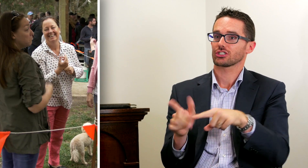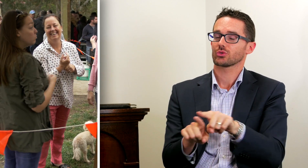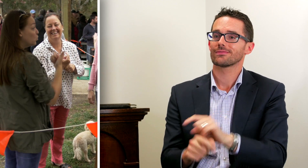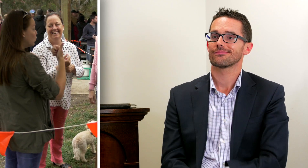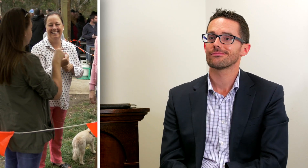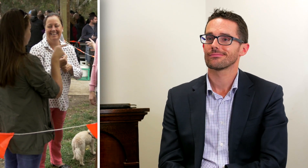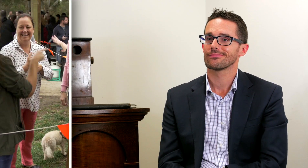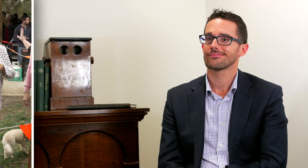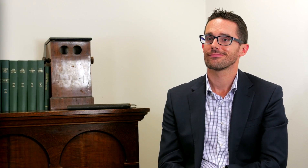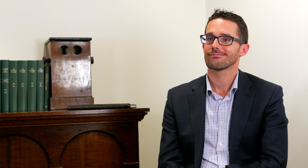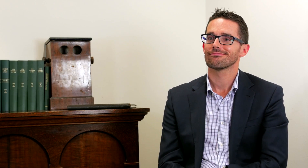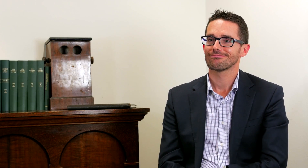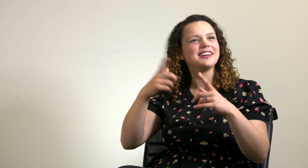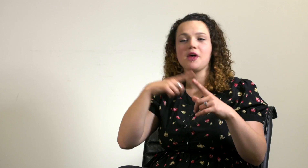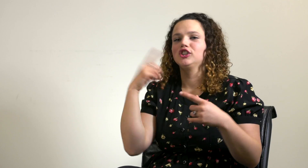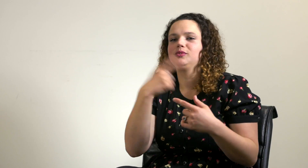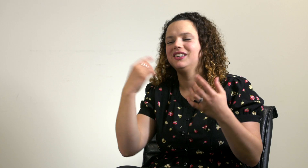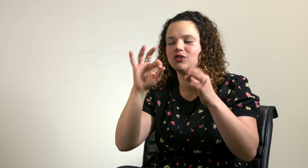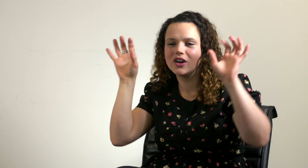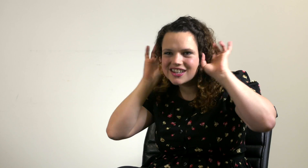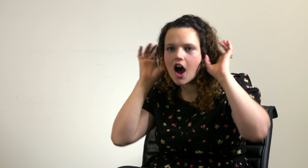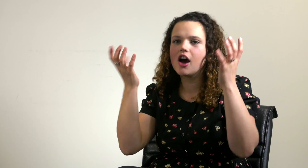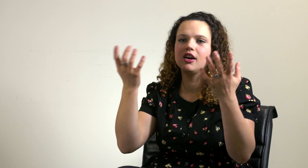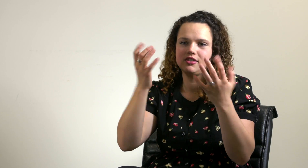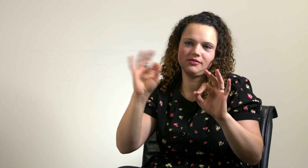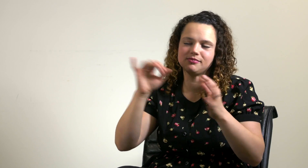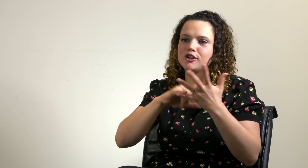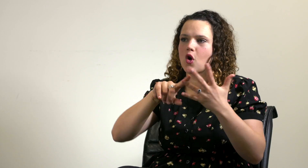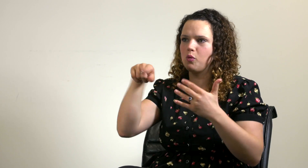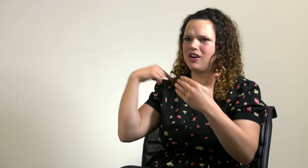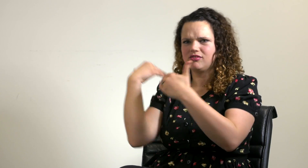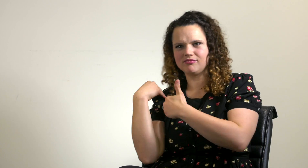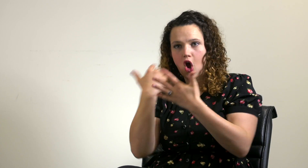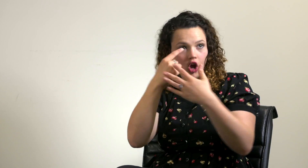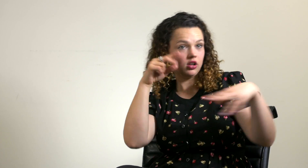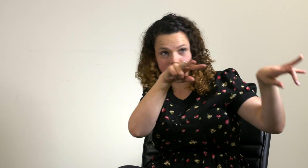and being proud about it too. Because we don't hear, we often rely on our intuition.